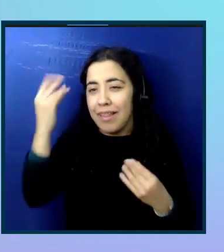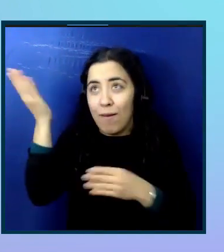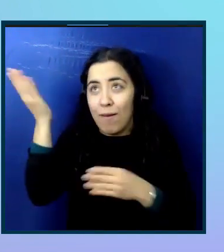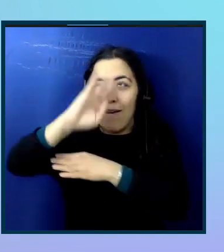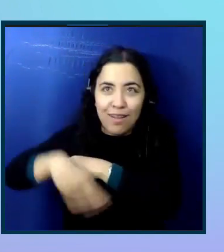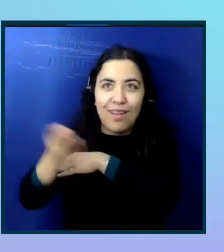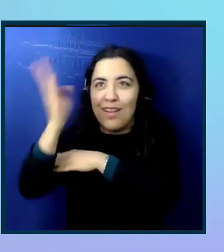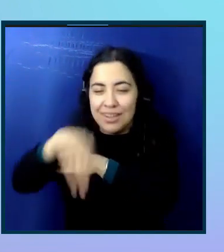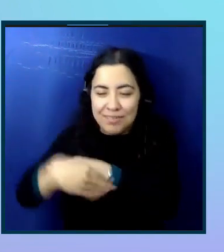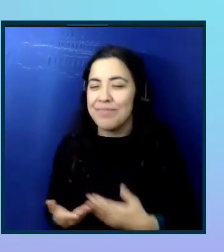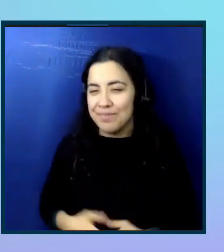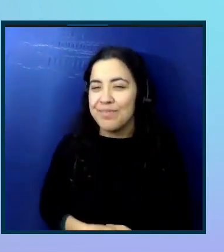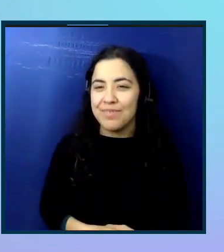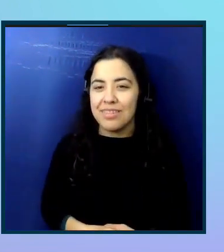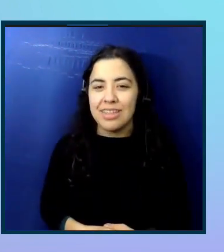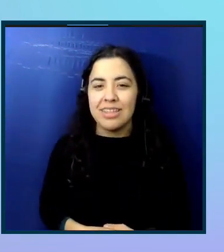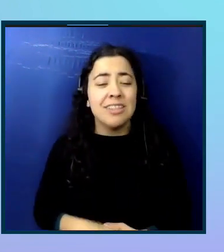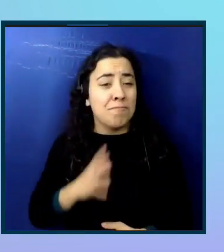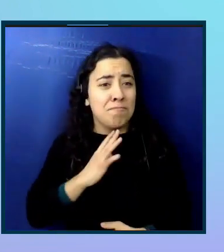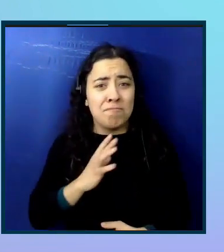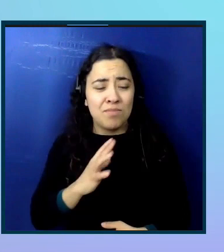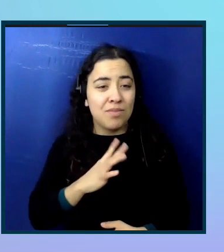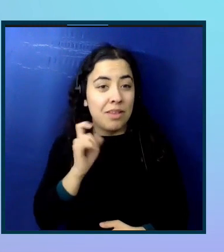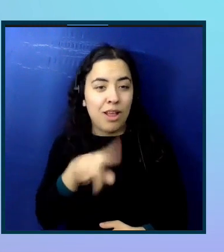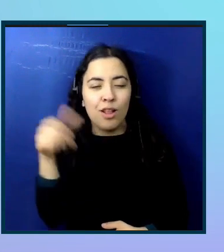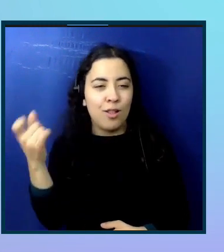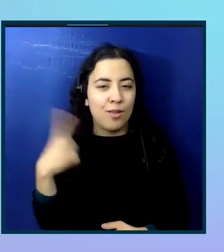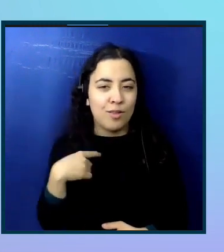So let me ask you, another question just came in, I think is an awesome question.